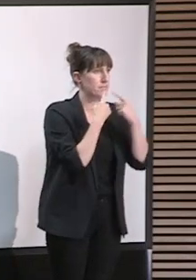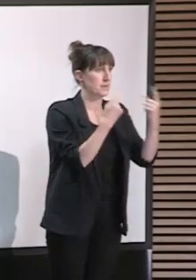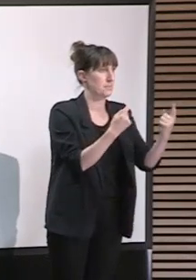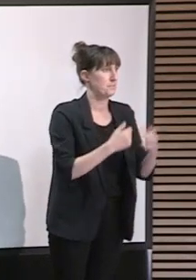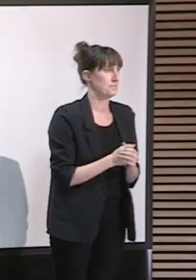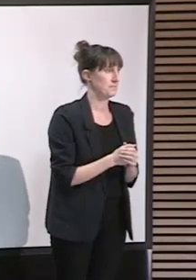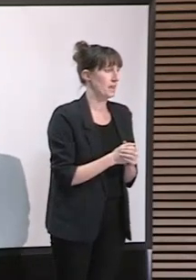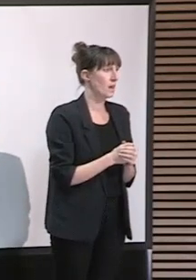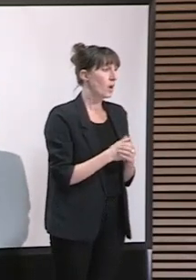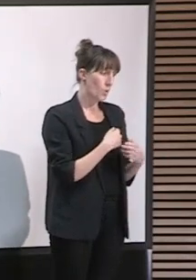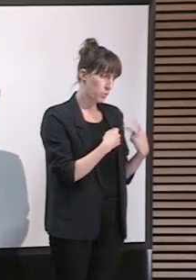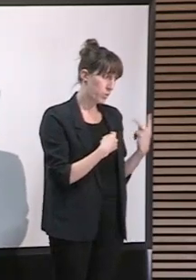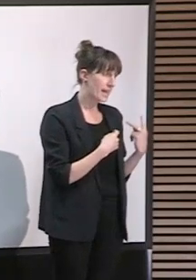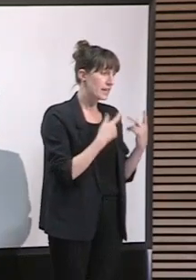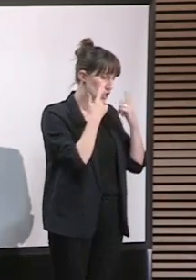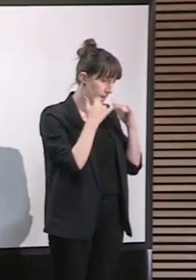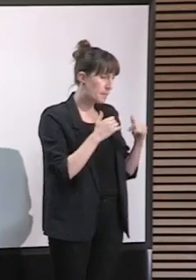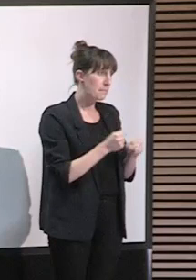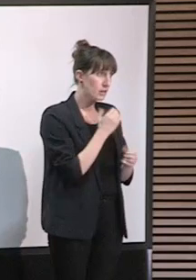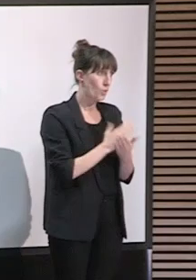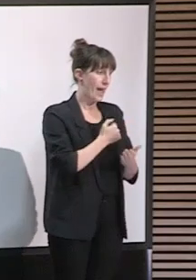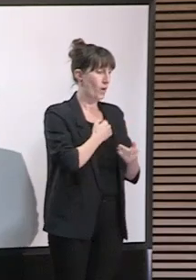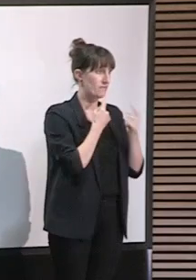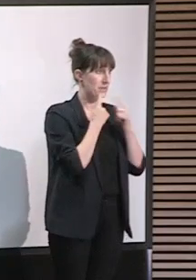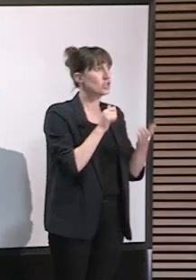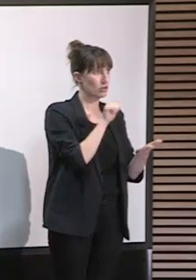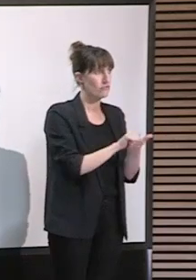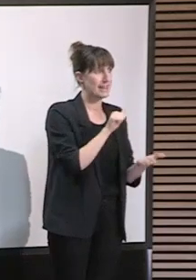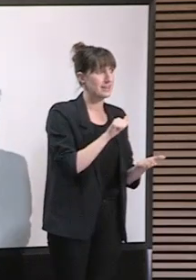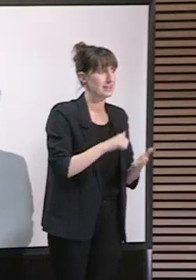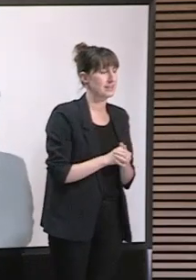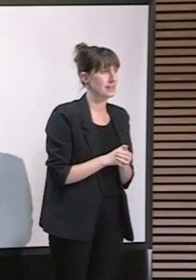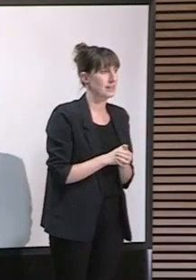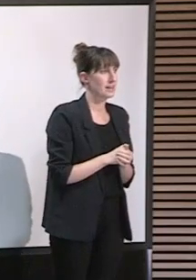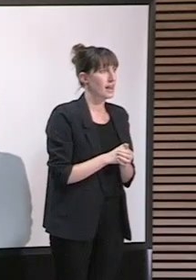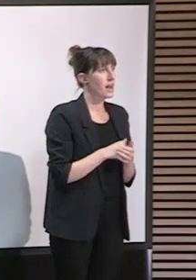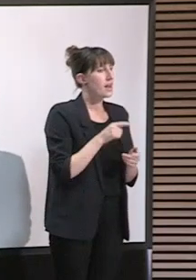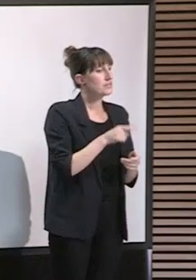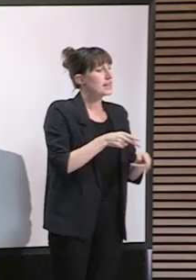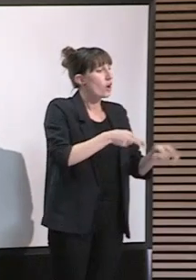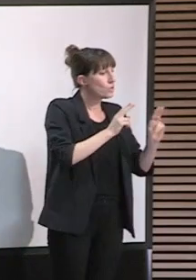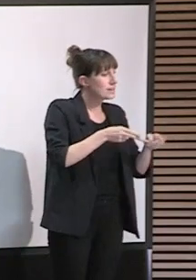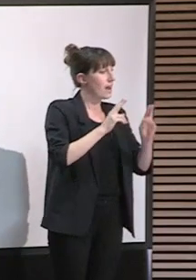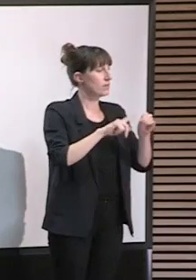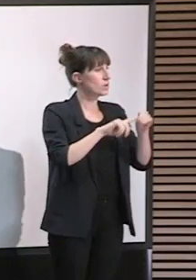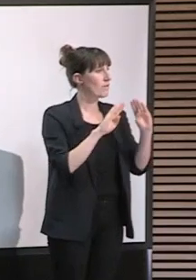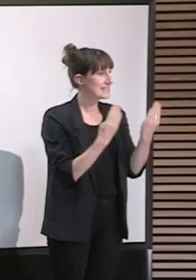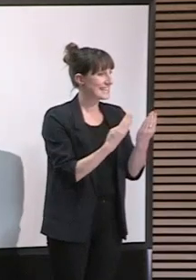information on any given day that we are given. We make every effort to absolutely verify all that information.